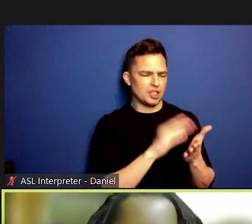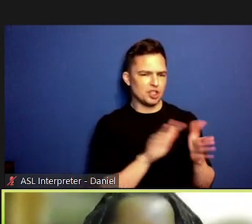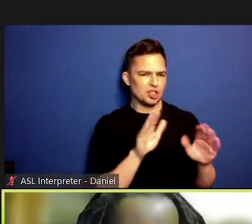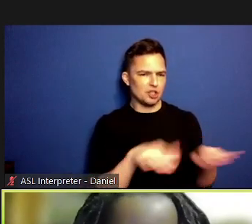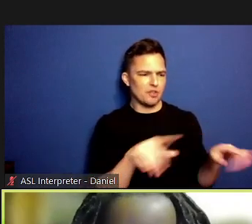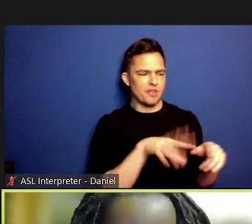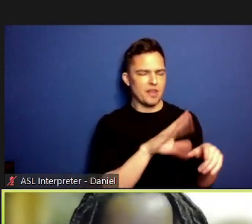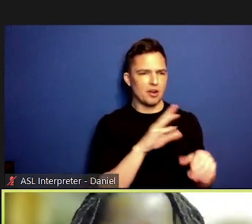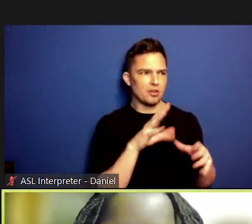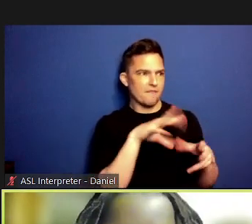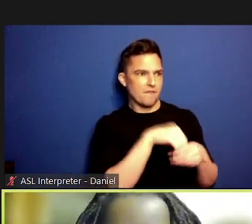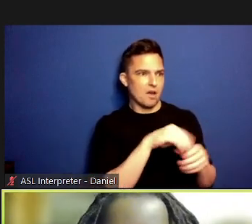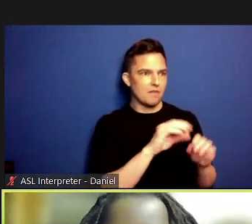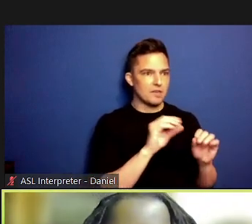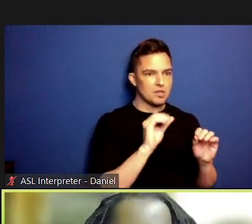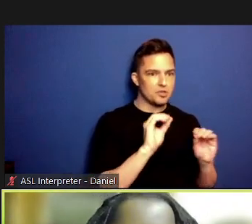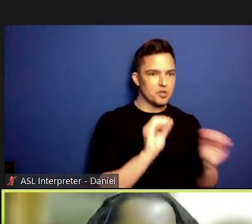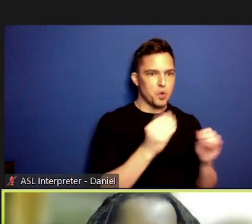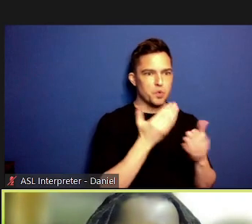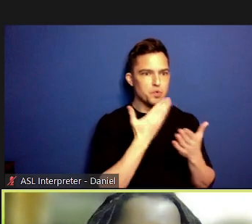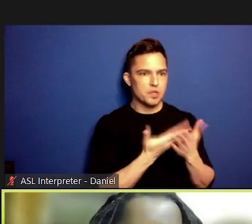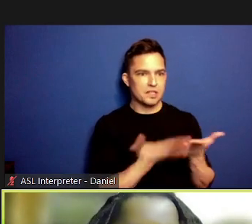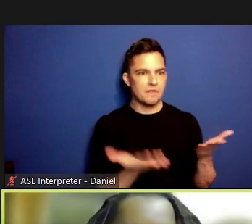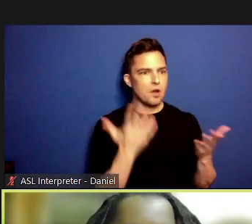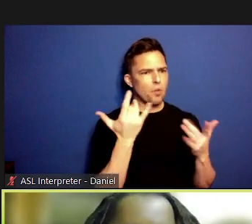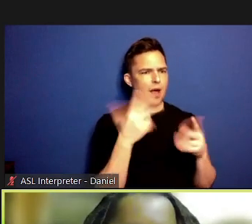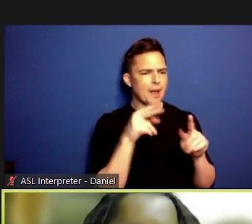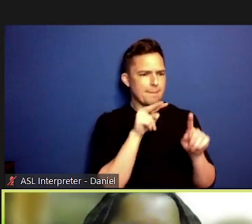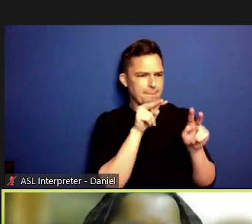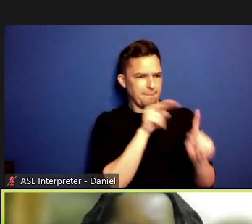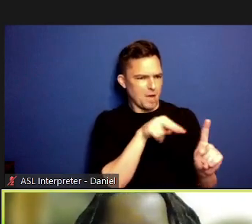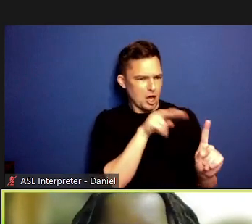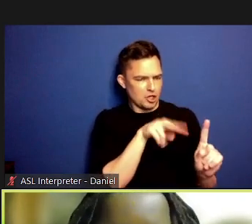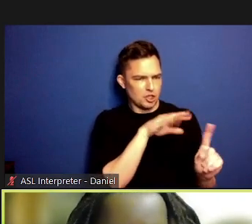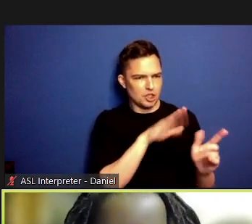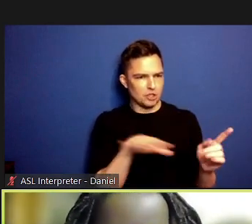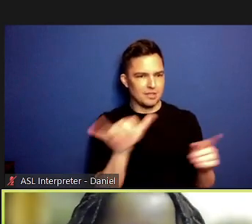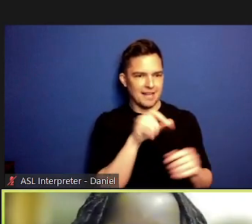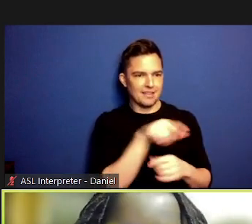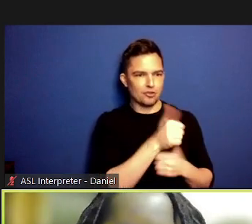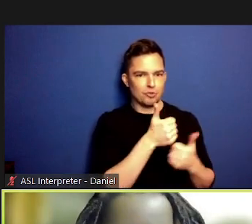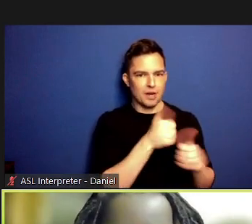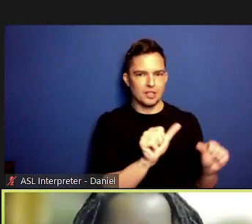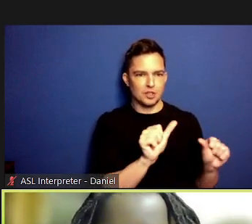Why are we monitoring children as if they are trying to pull one over us or harm us